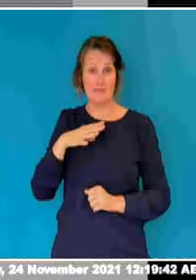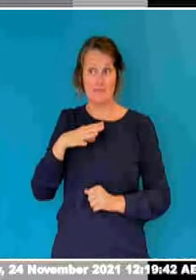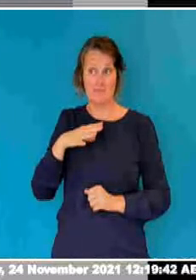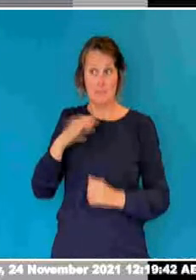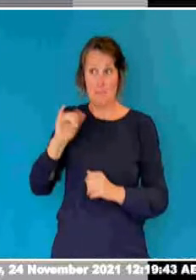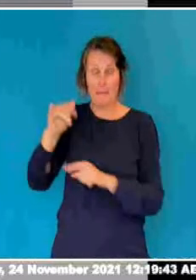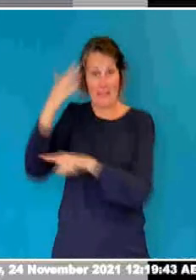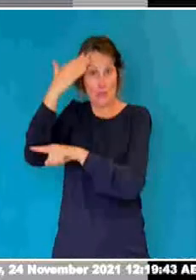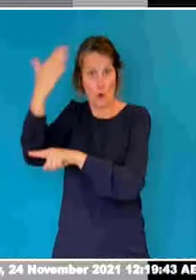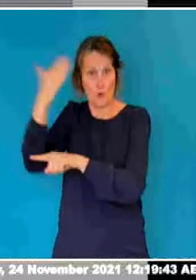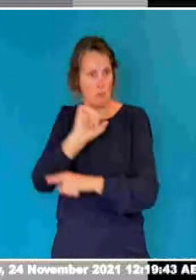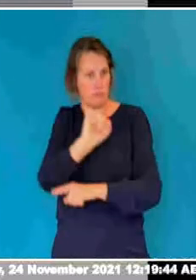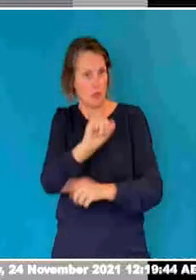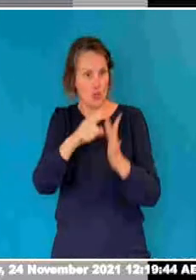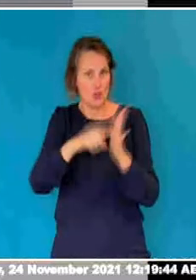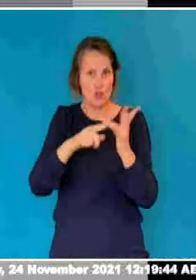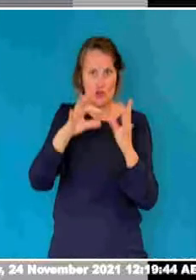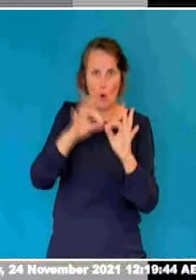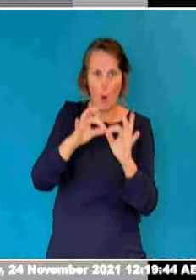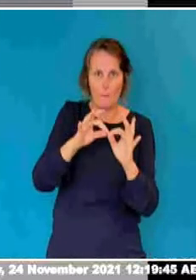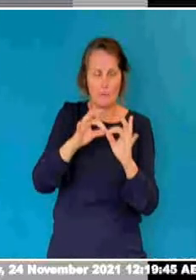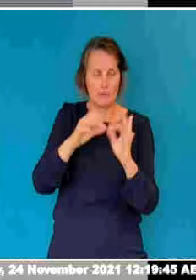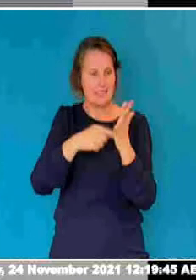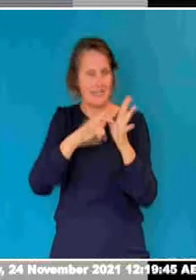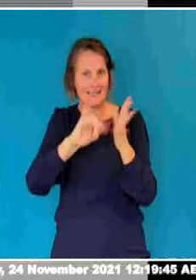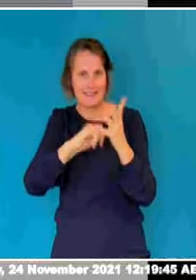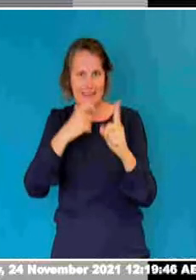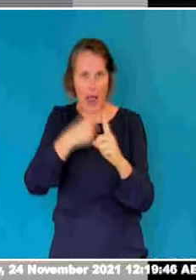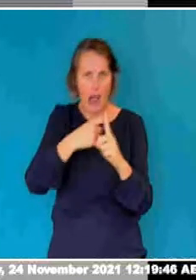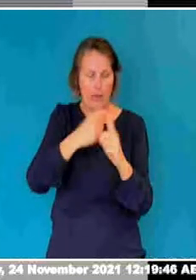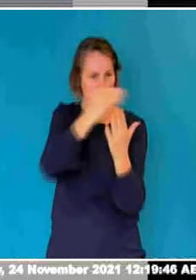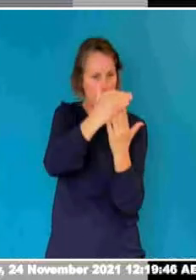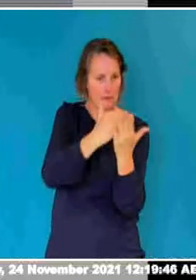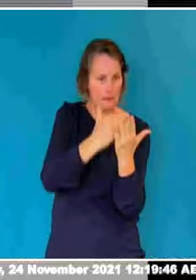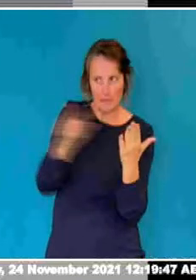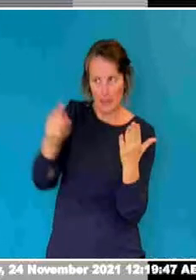Delegates have been known to change their decision mid process.